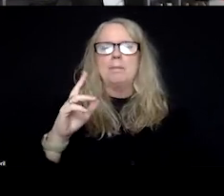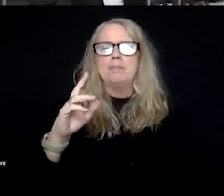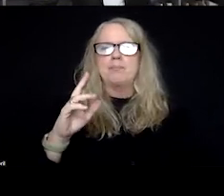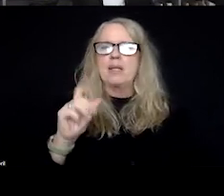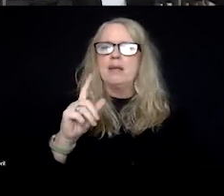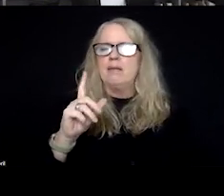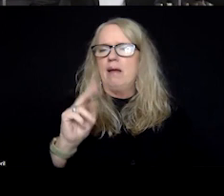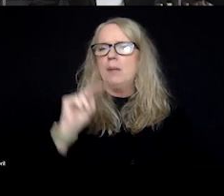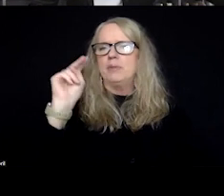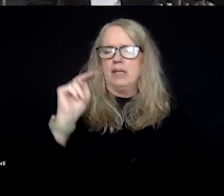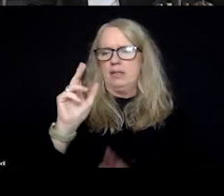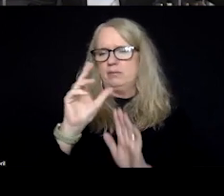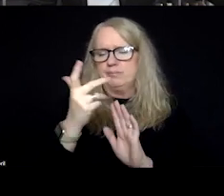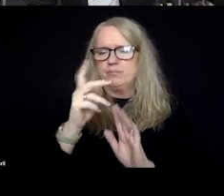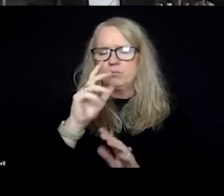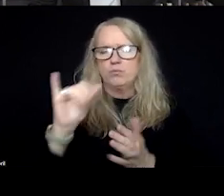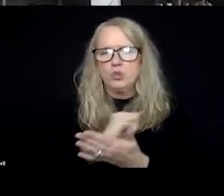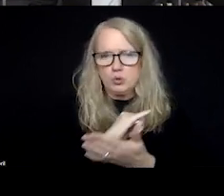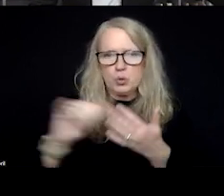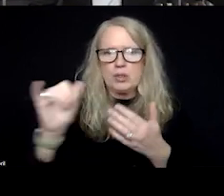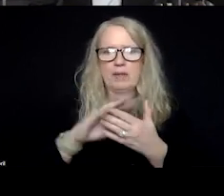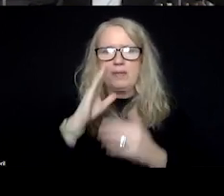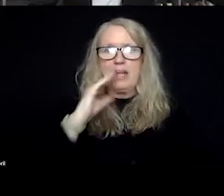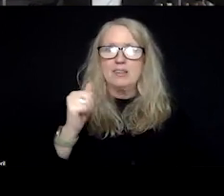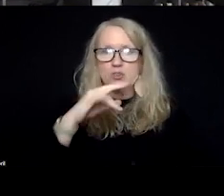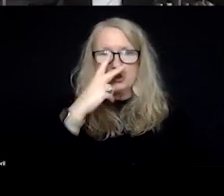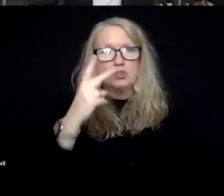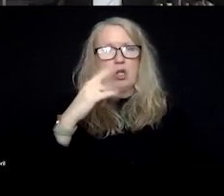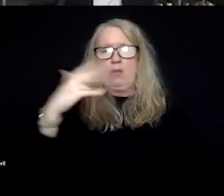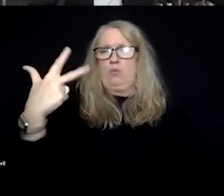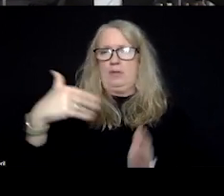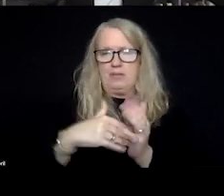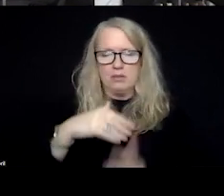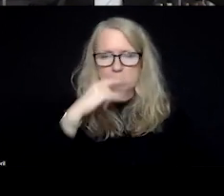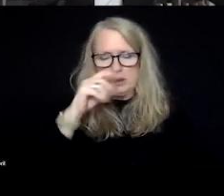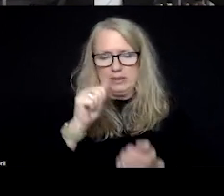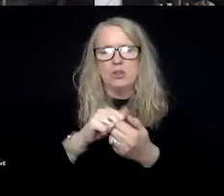WITH A PEDIATRIC ED WHICH SAW 3,000 KIDS WITH PSYCHIATRIC ISSUES